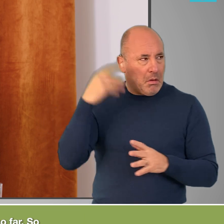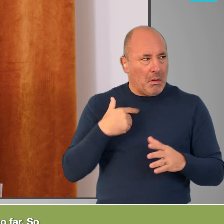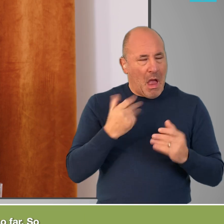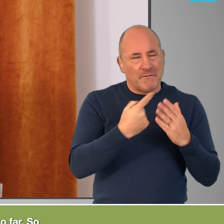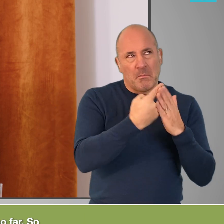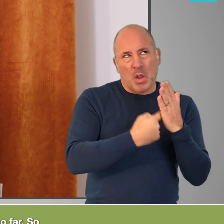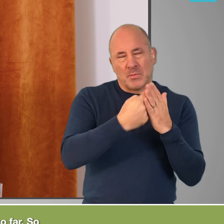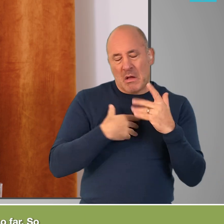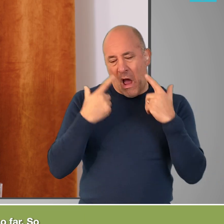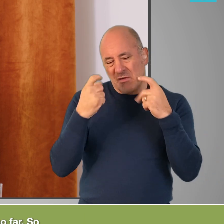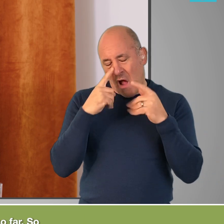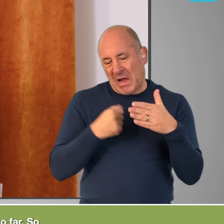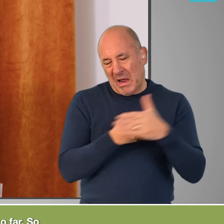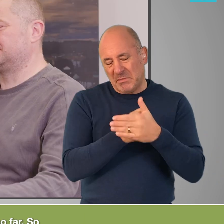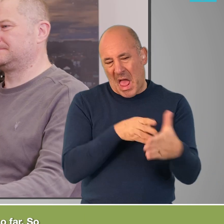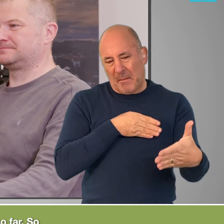you can only do so far. So